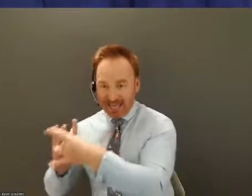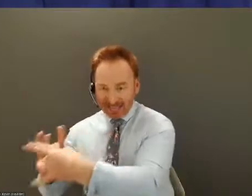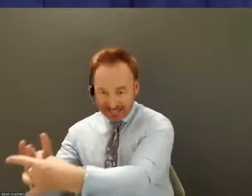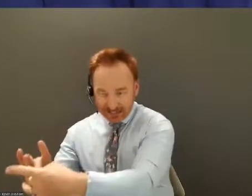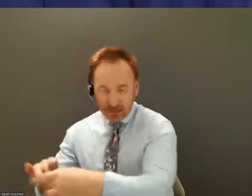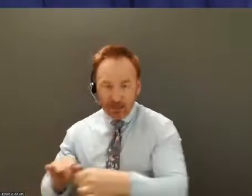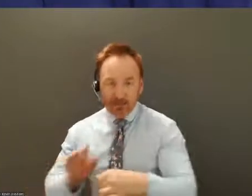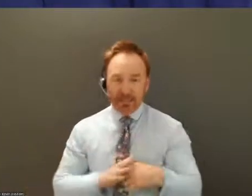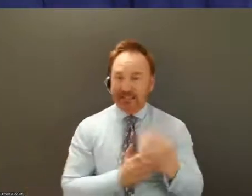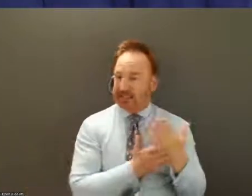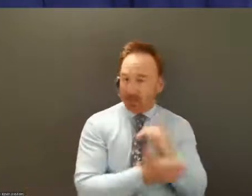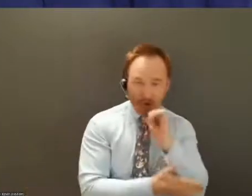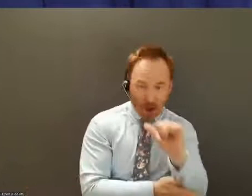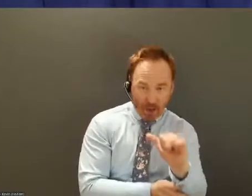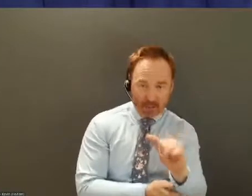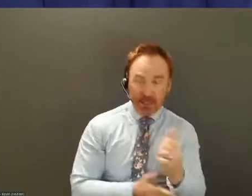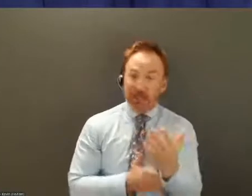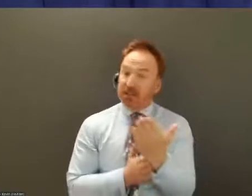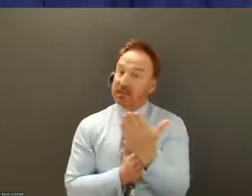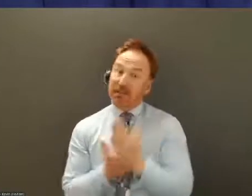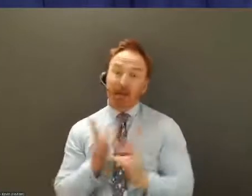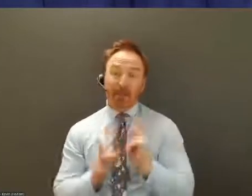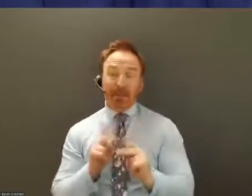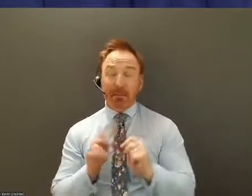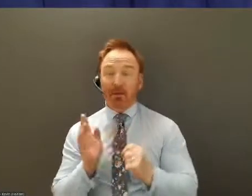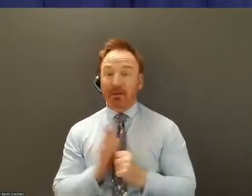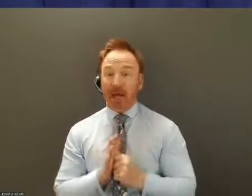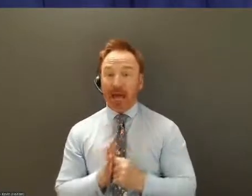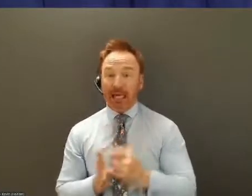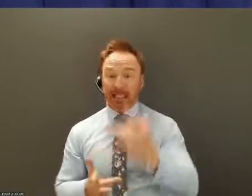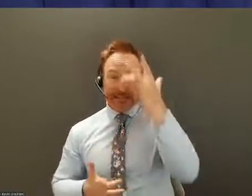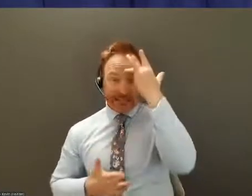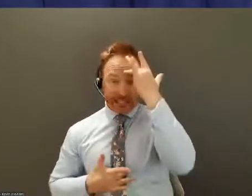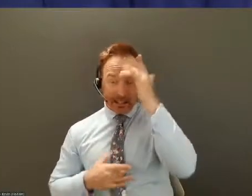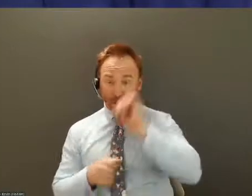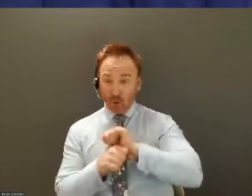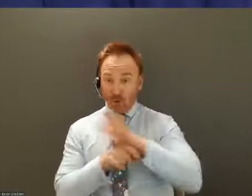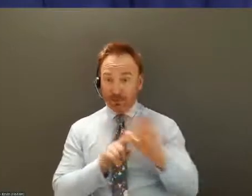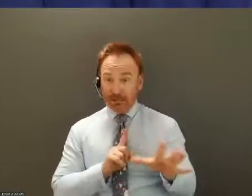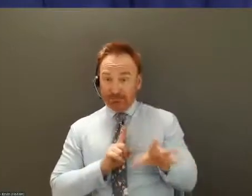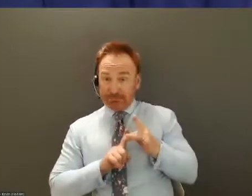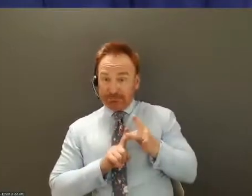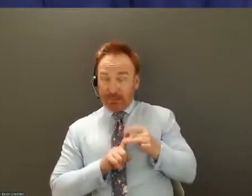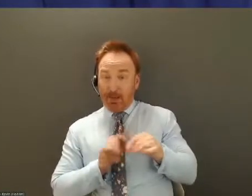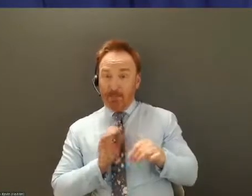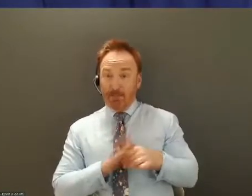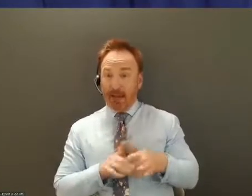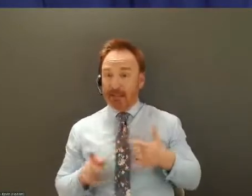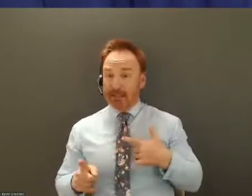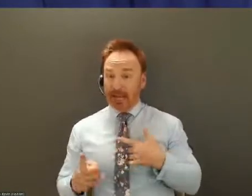stable and one who is more serious.